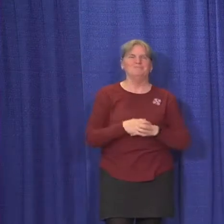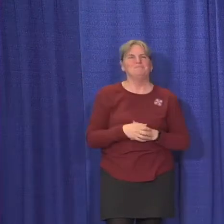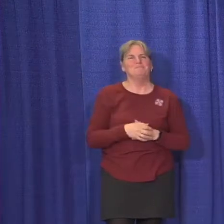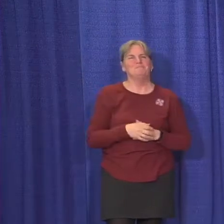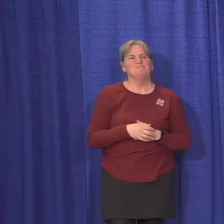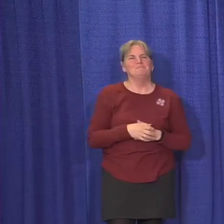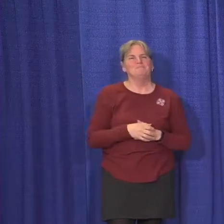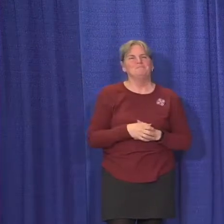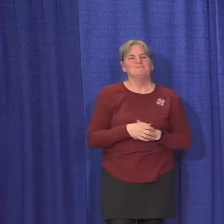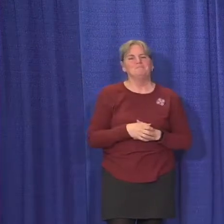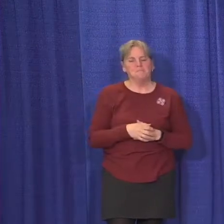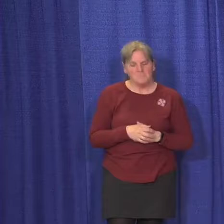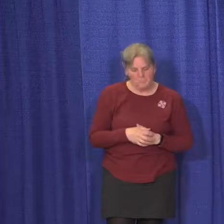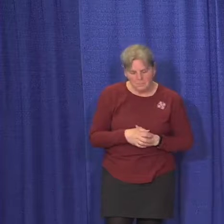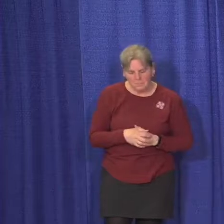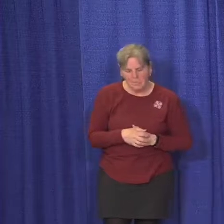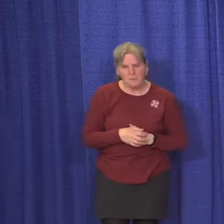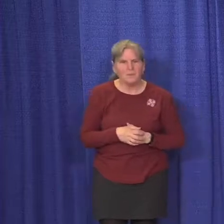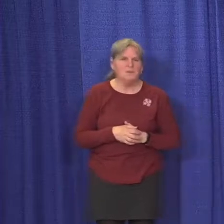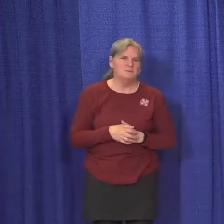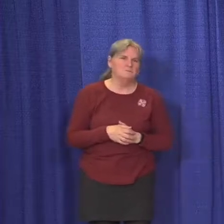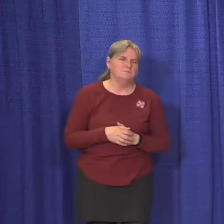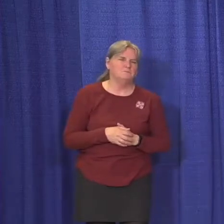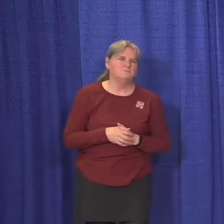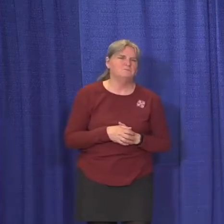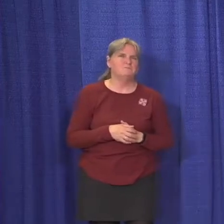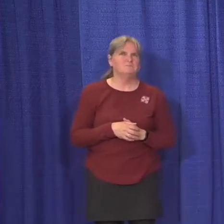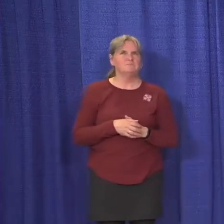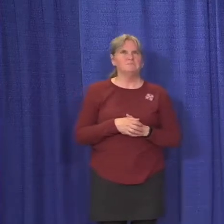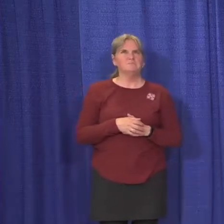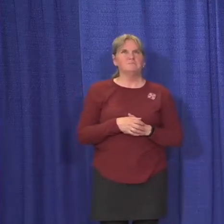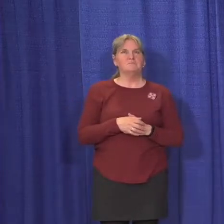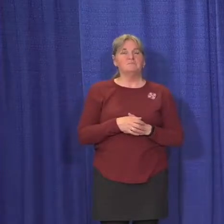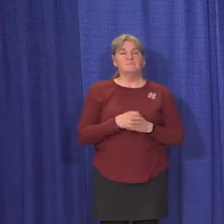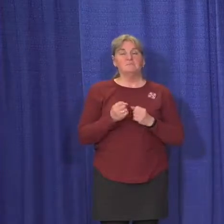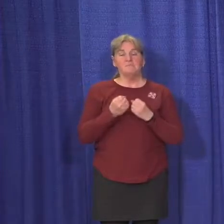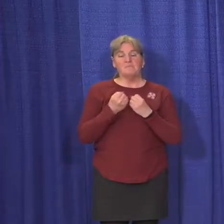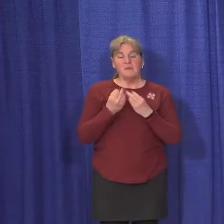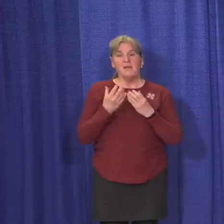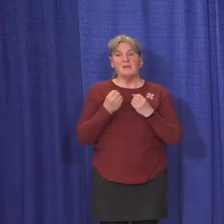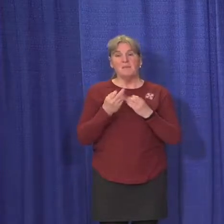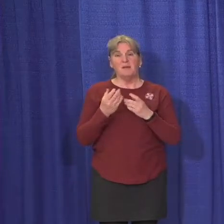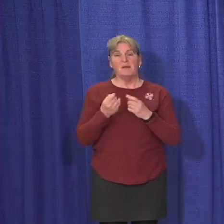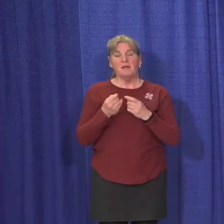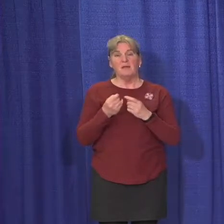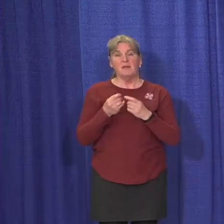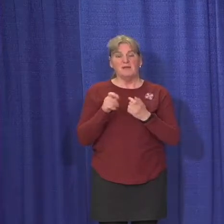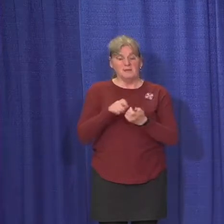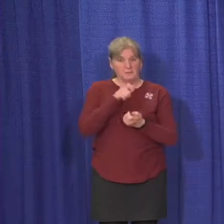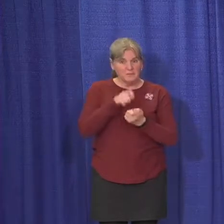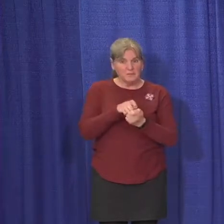option. I don't have a lot of deeds